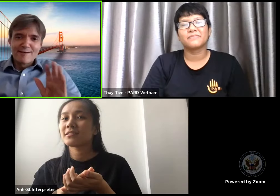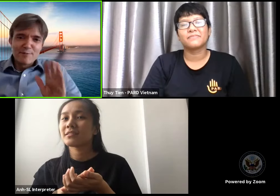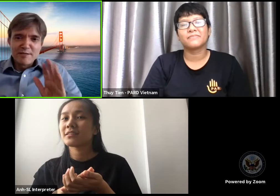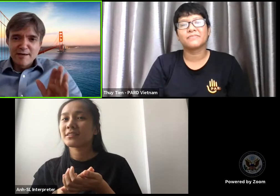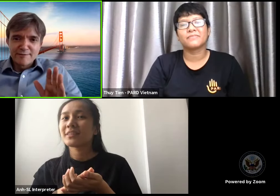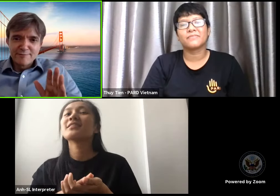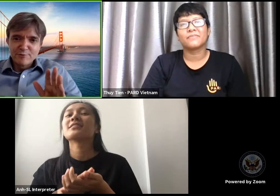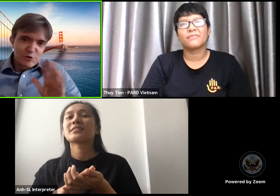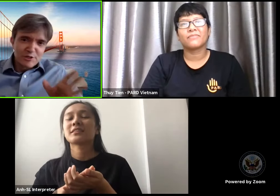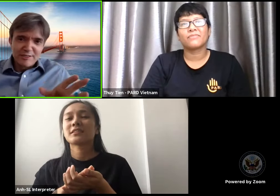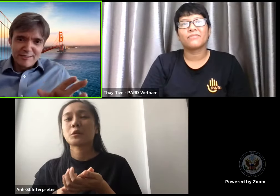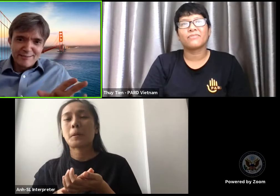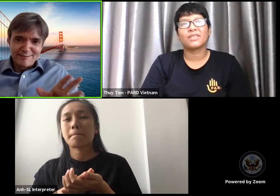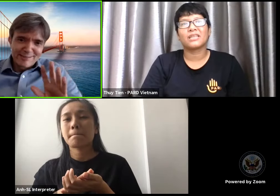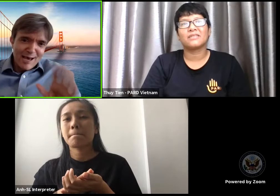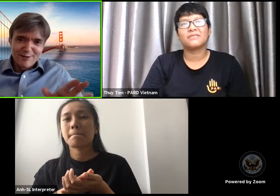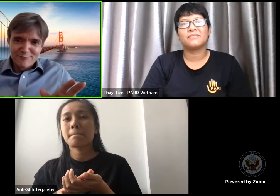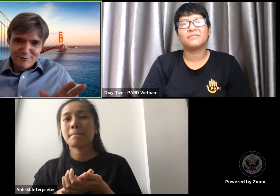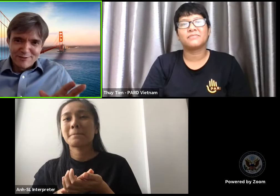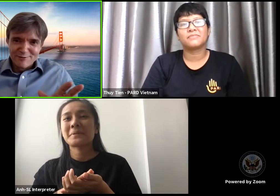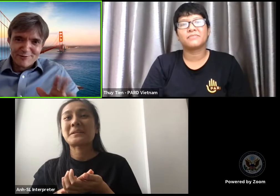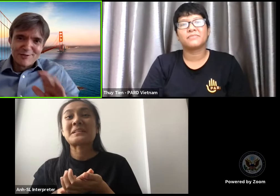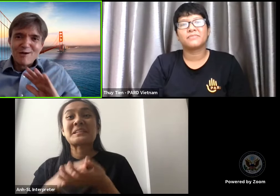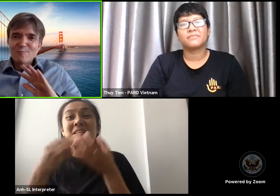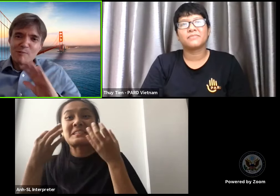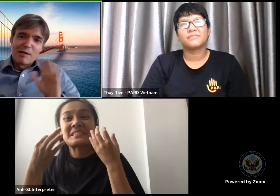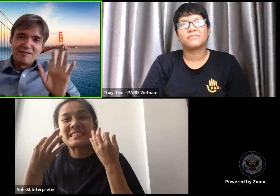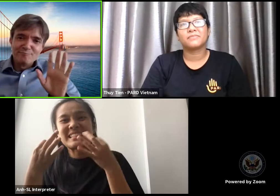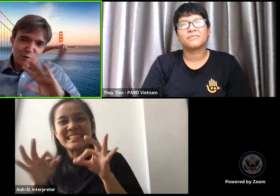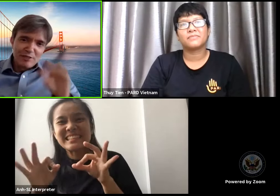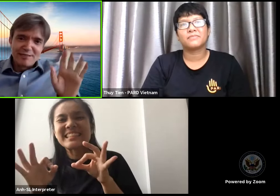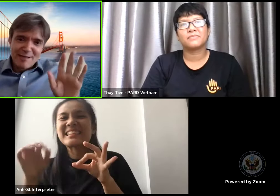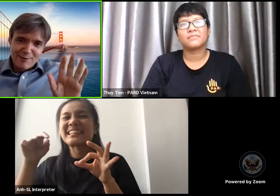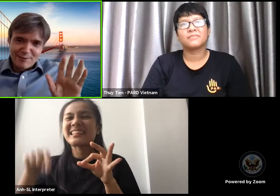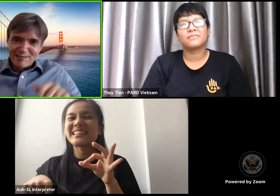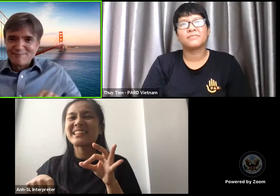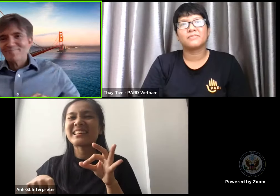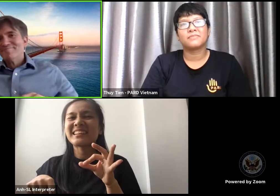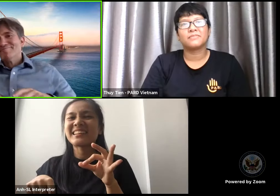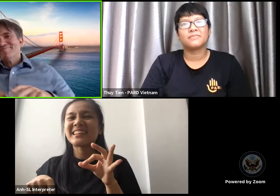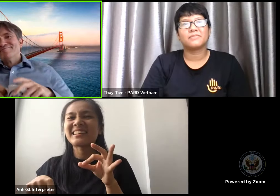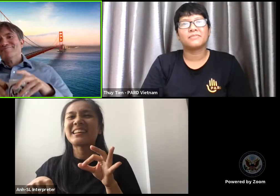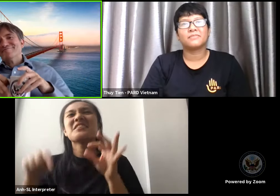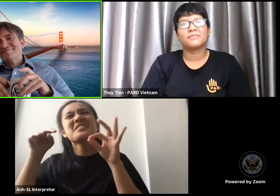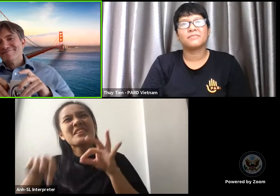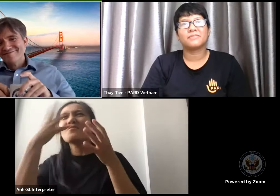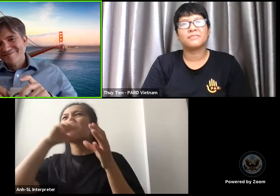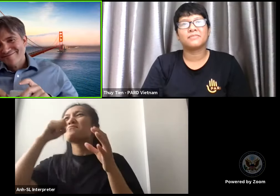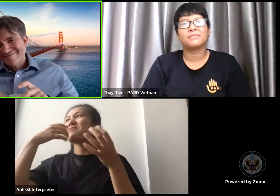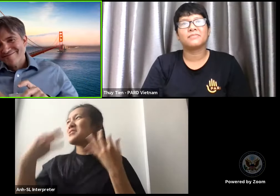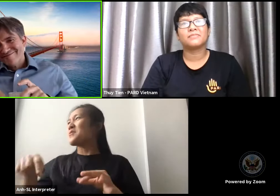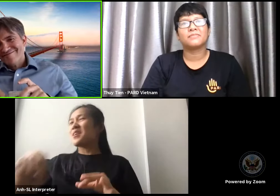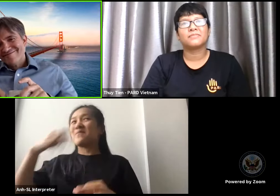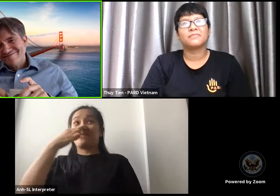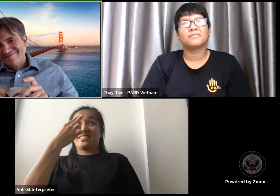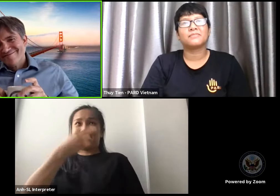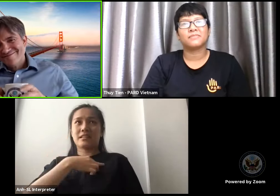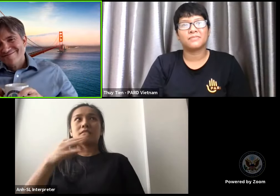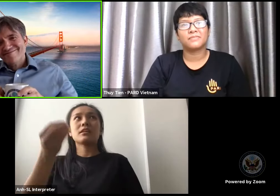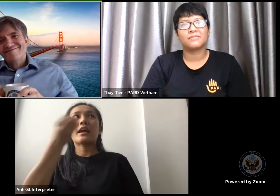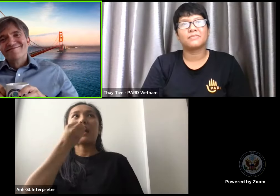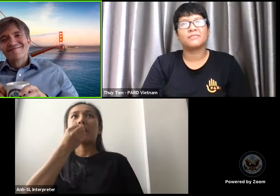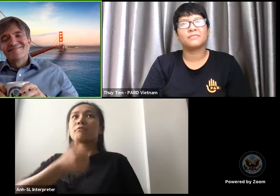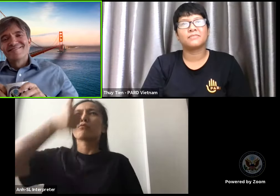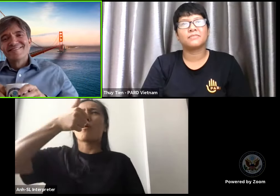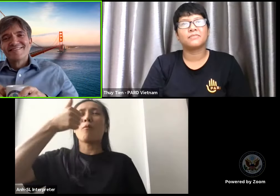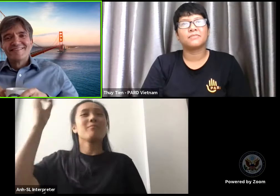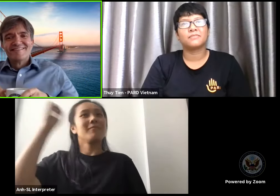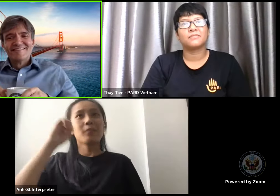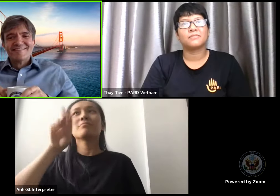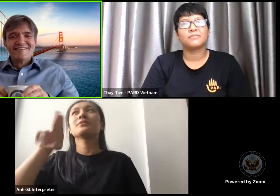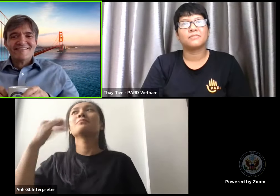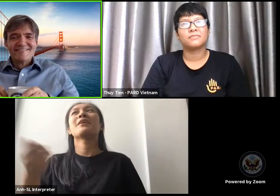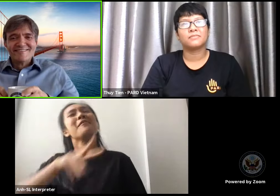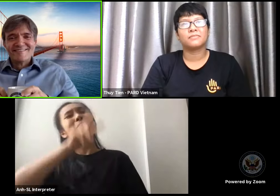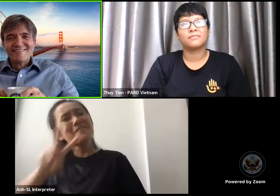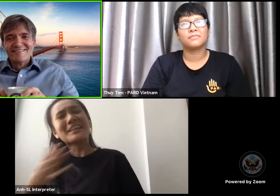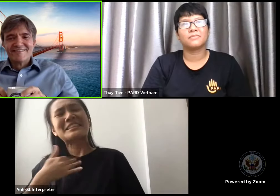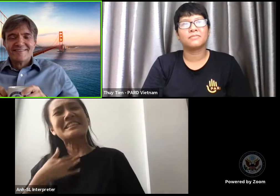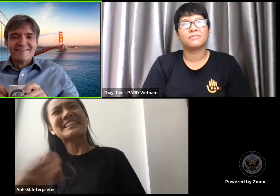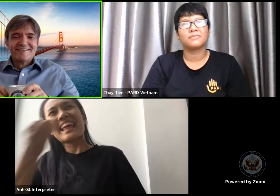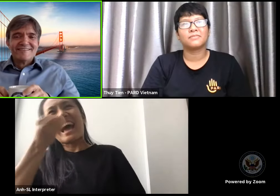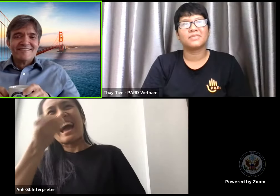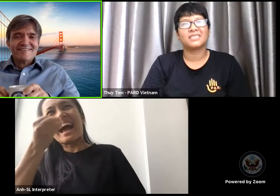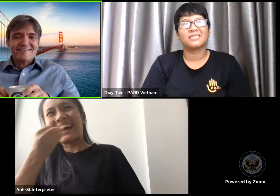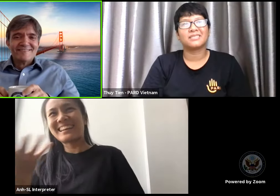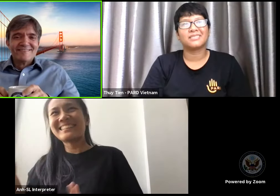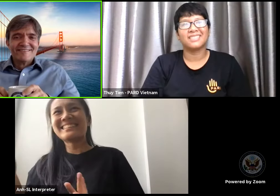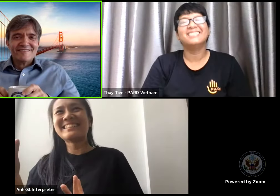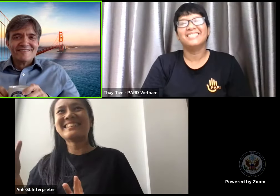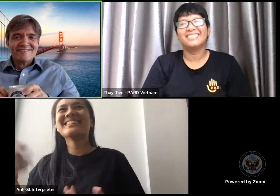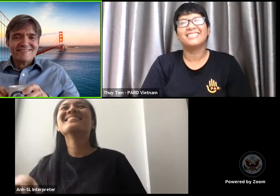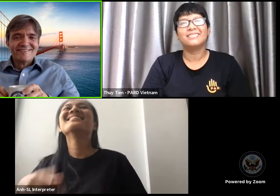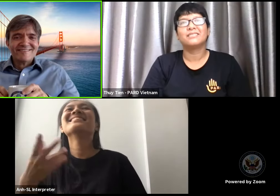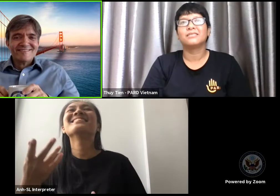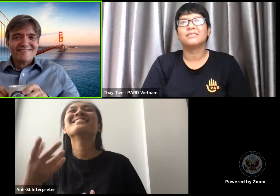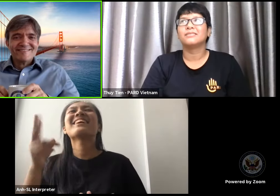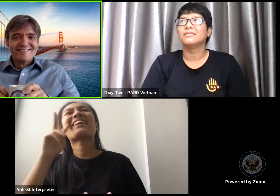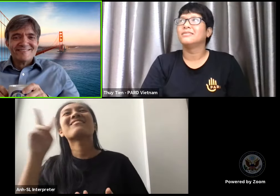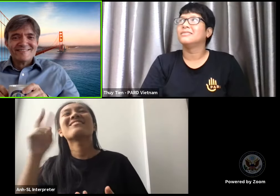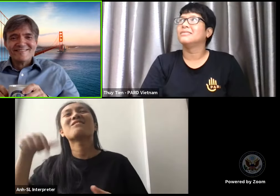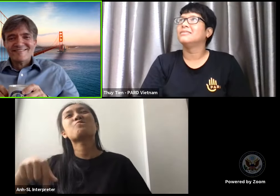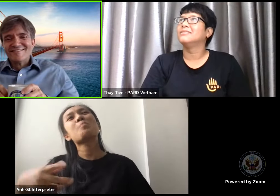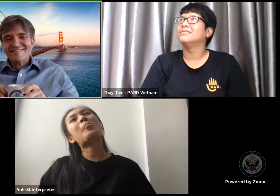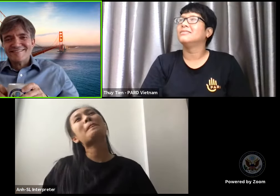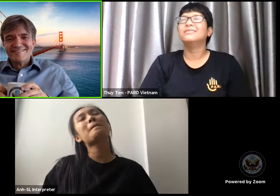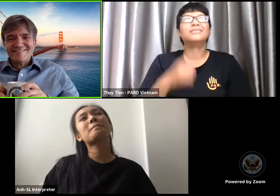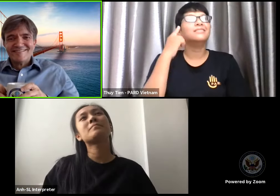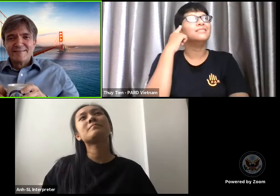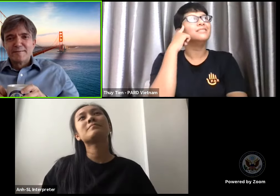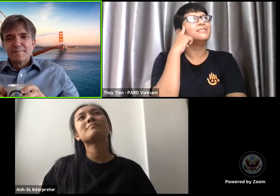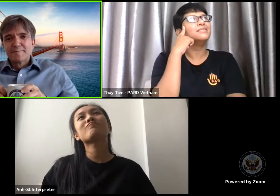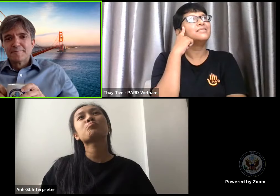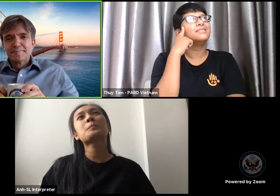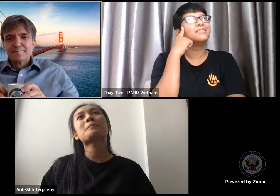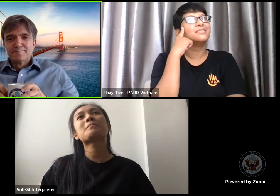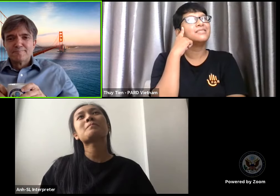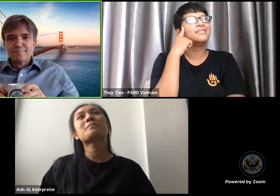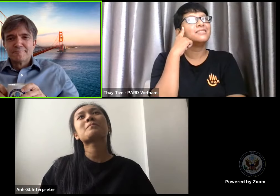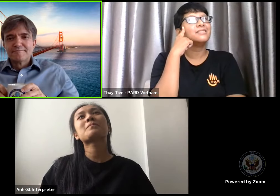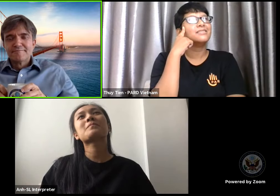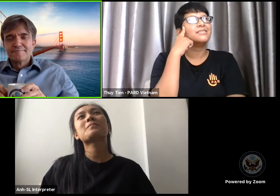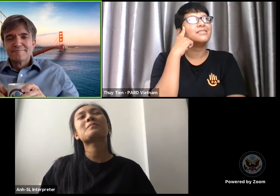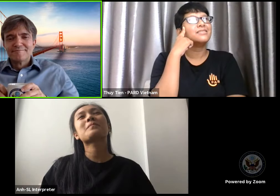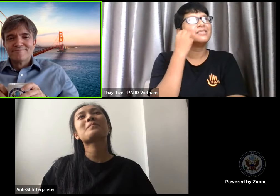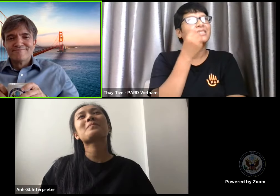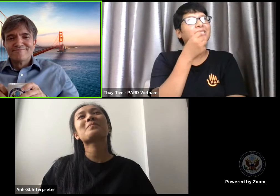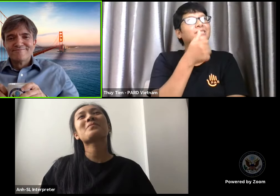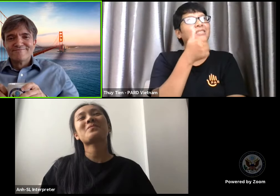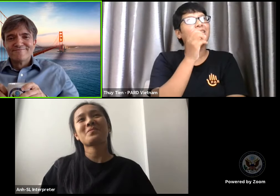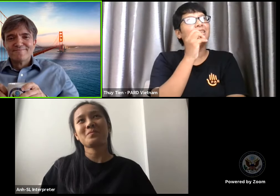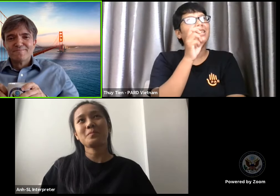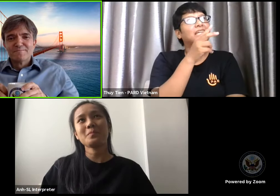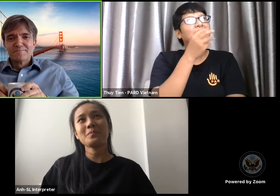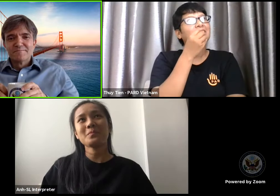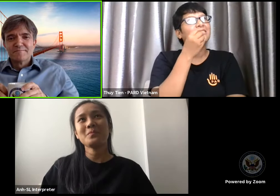something that you shouldn't eat, it's not good for you but you eat it now and then?